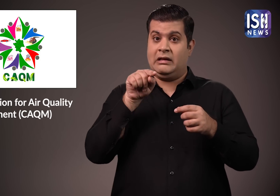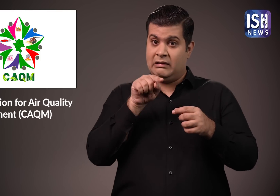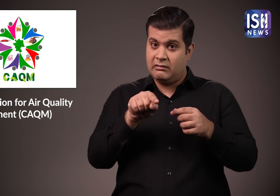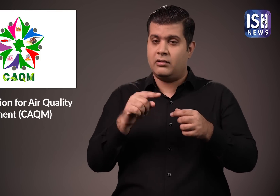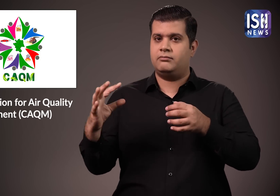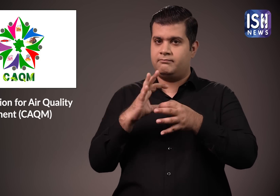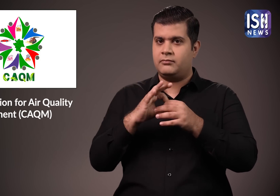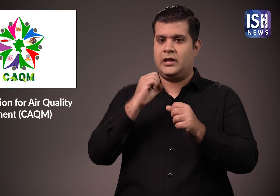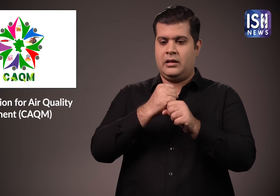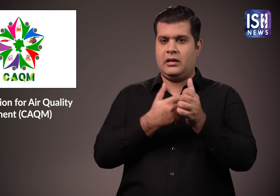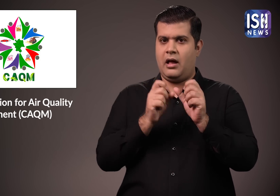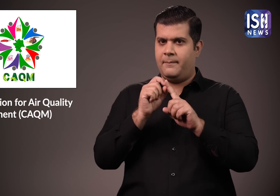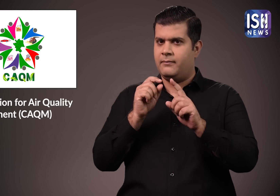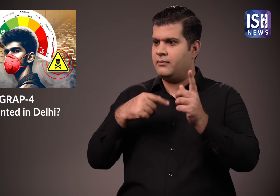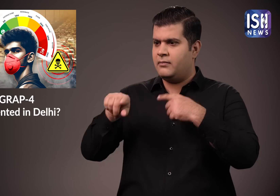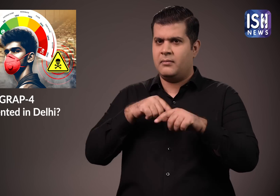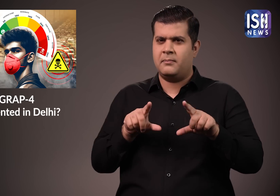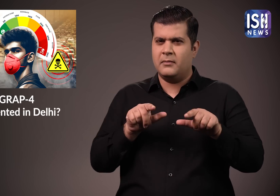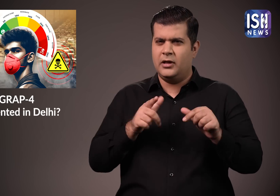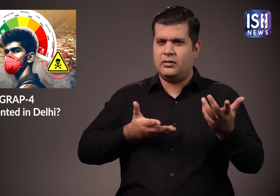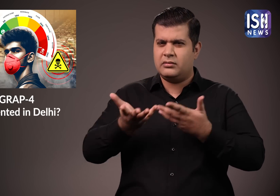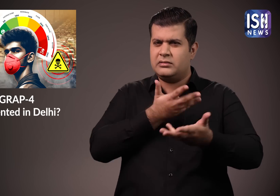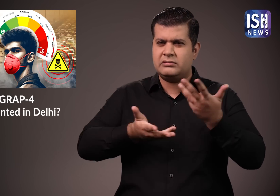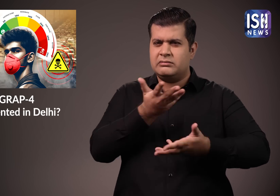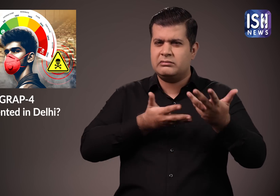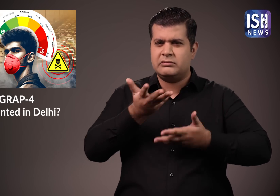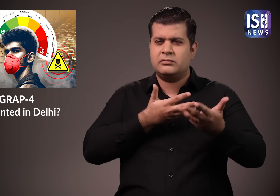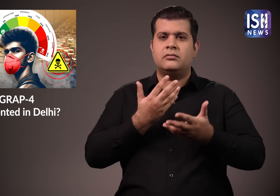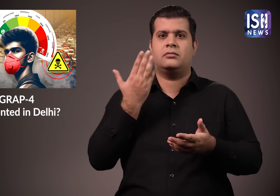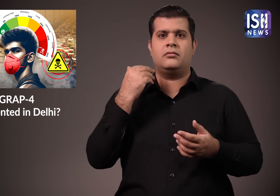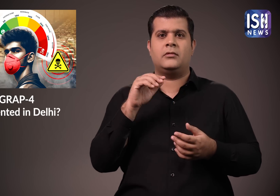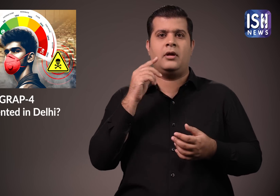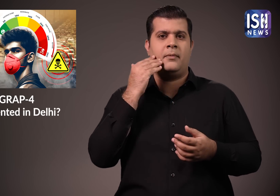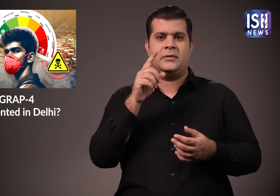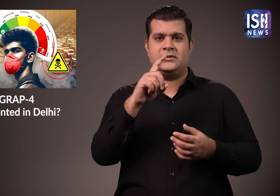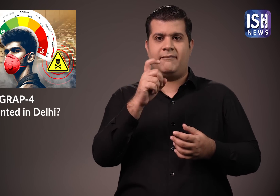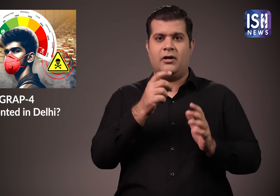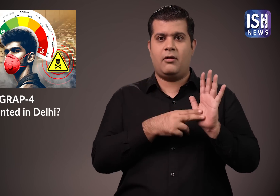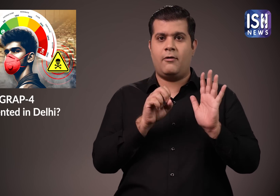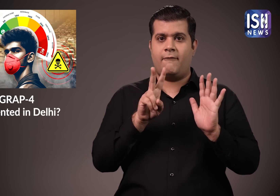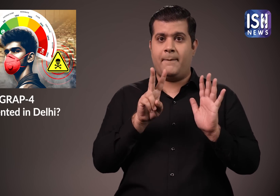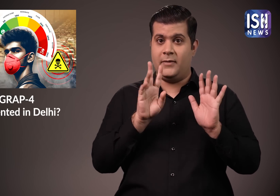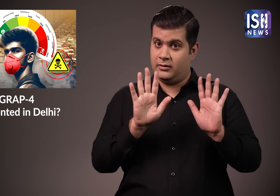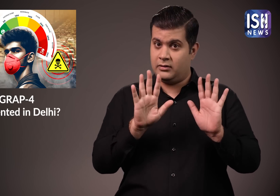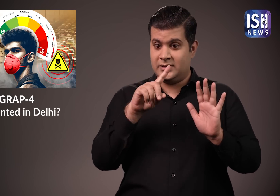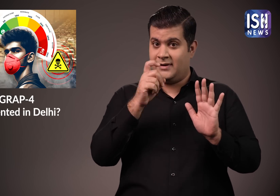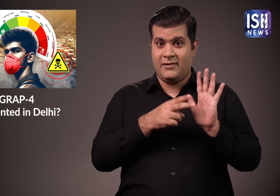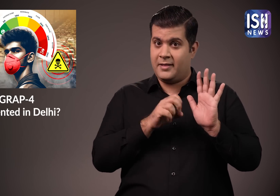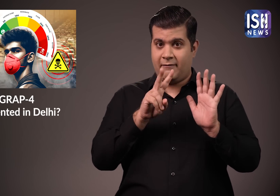held a meeting of the GRAP sub-committee on 17th November 2024.